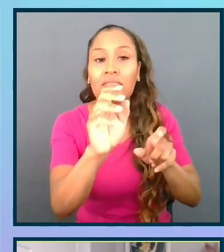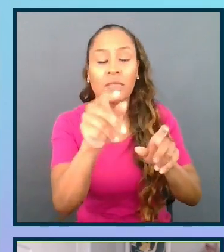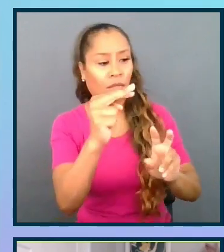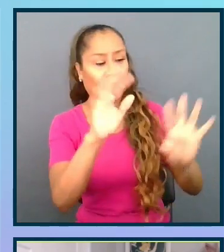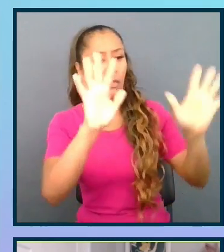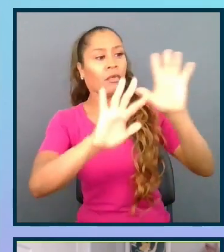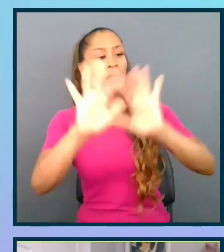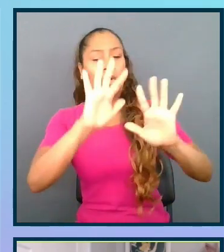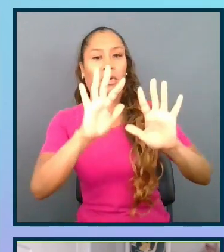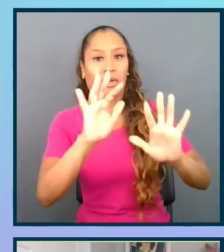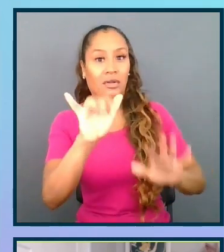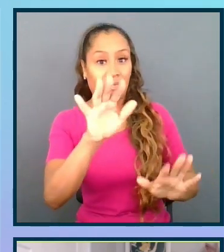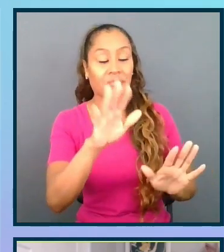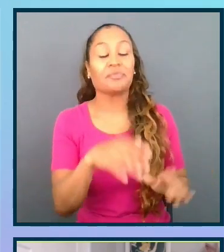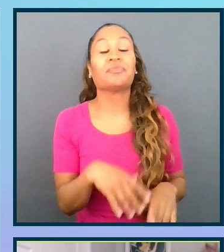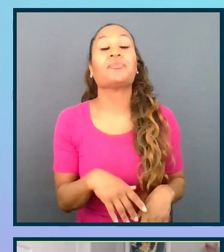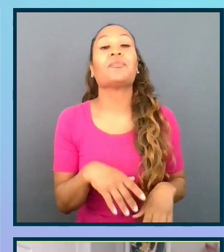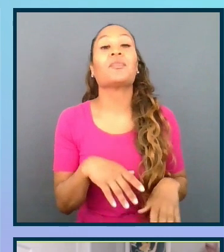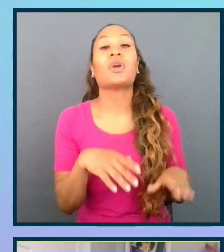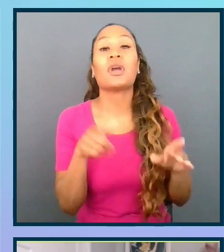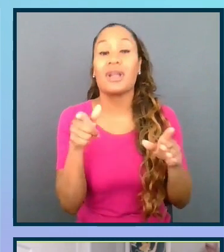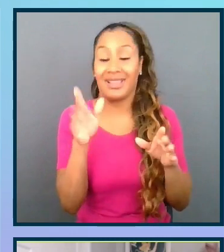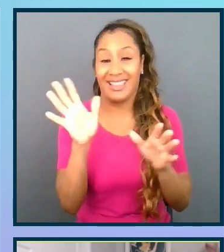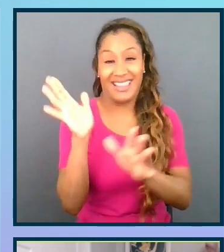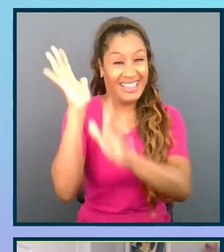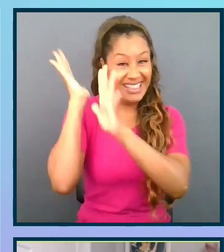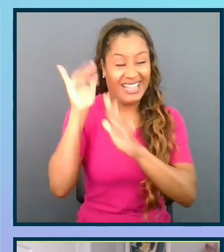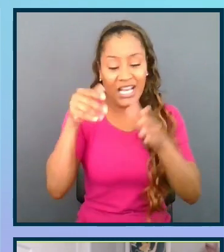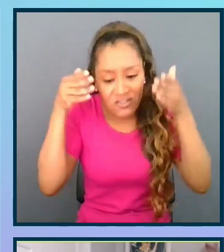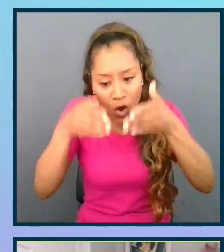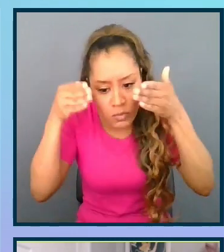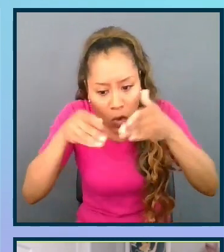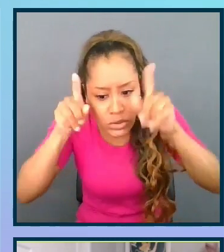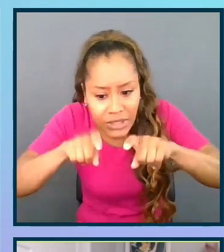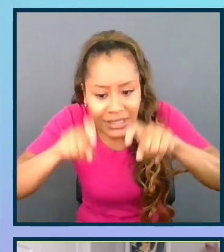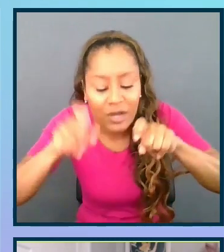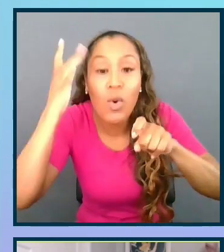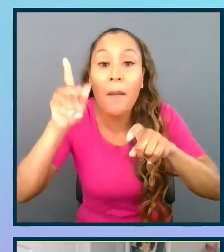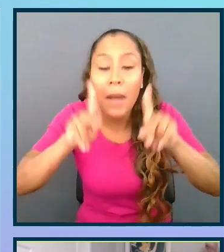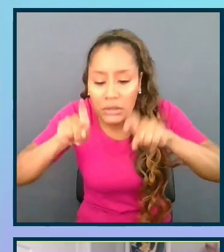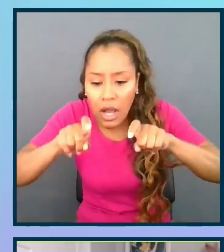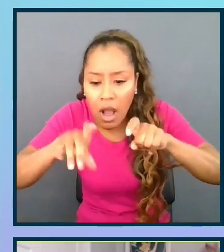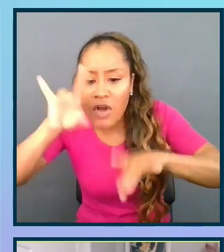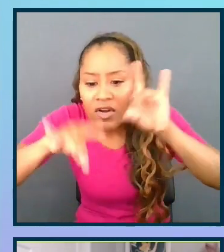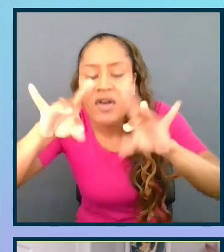The focus on testing came first because testers could find issues and measure them.